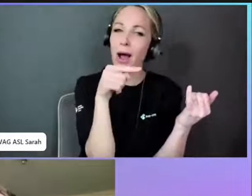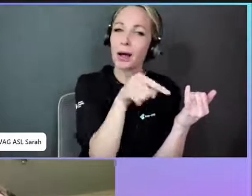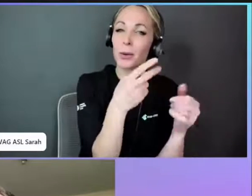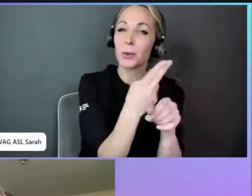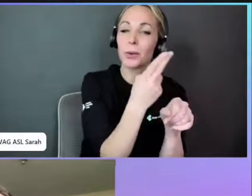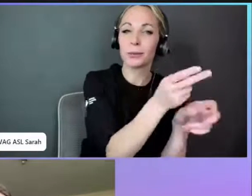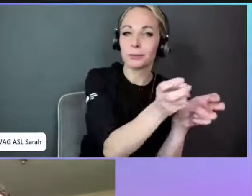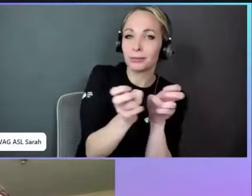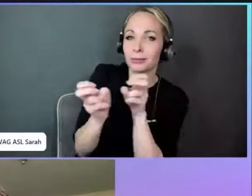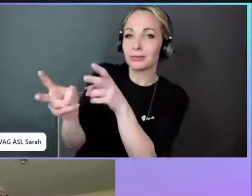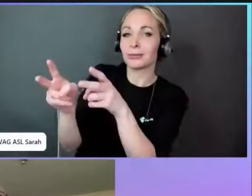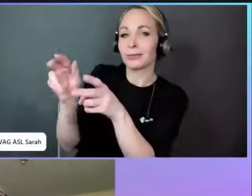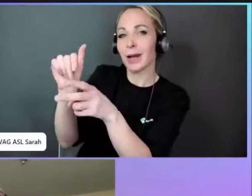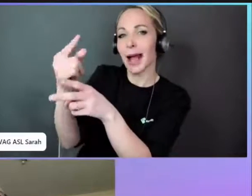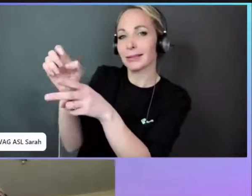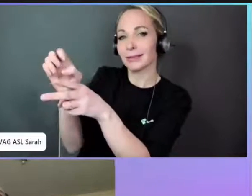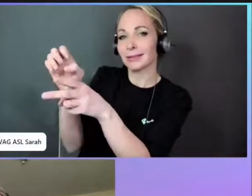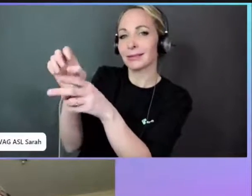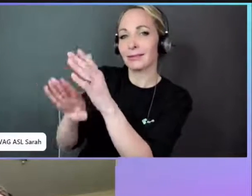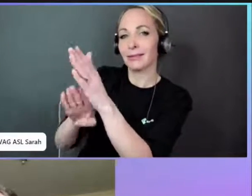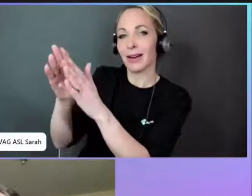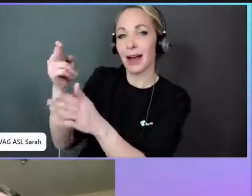the only way to get that data is by using the Watcher API.